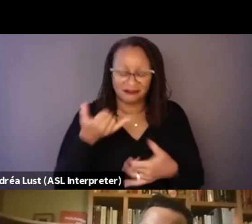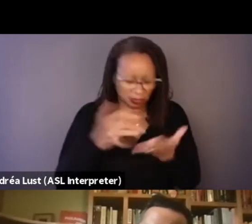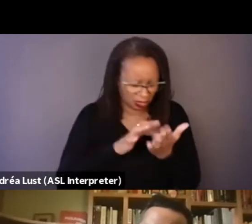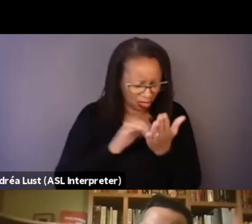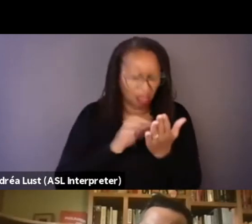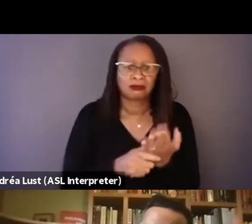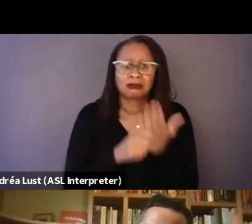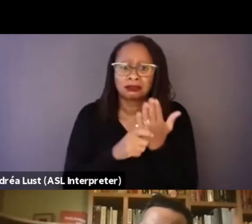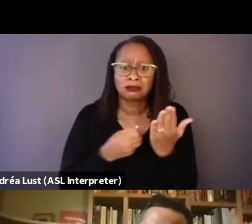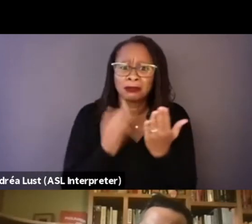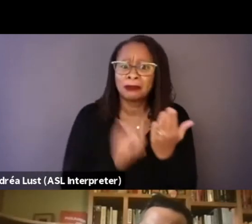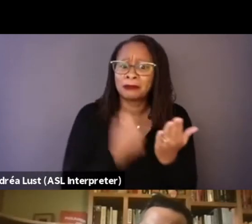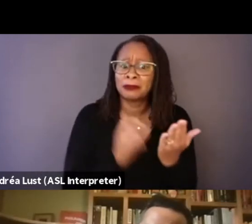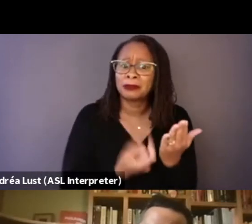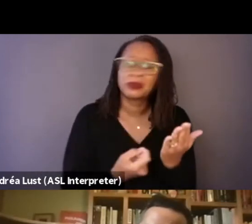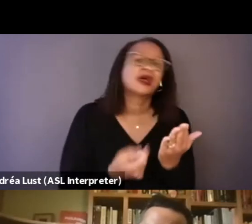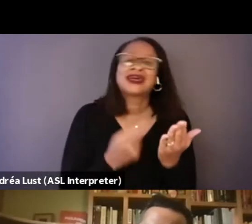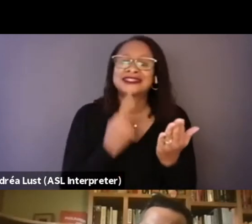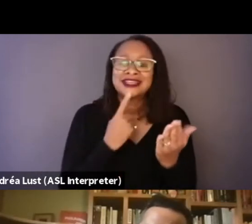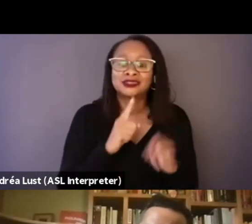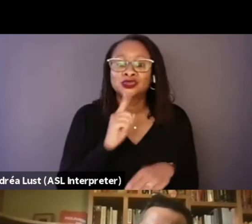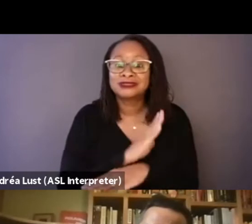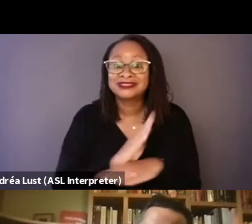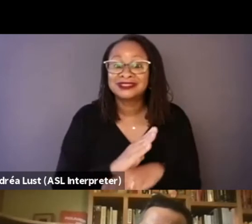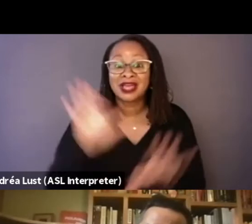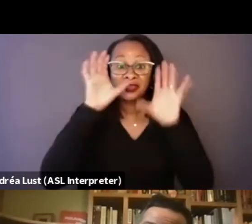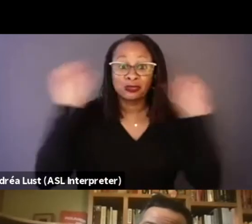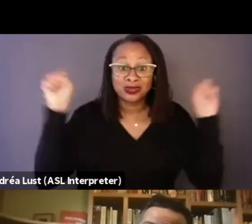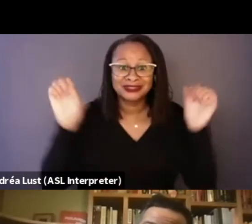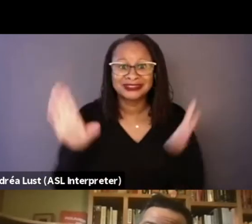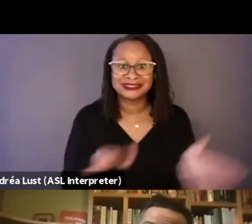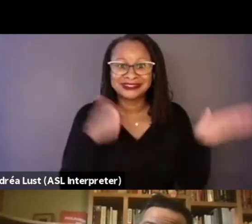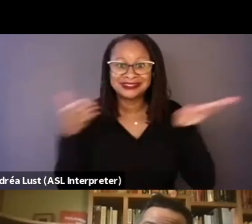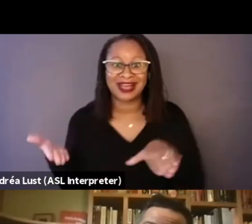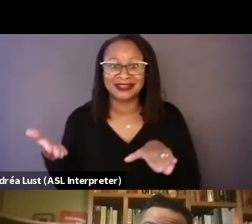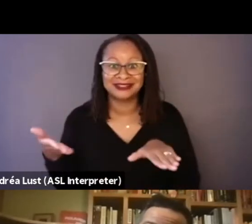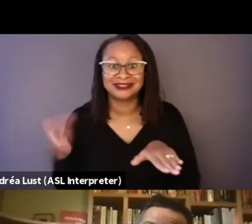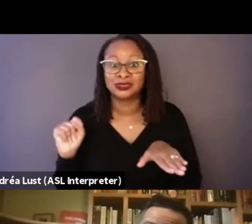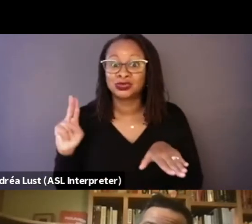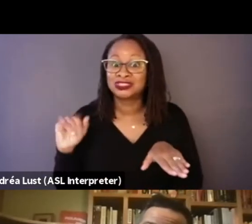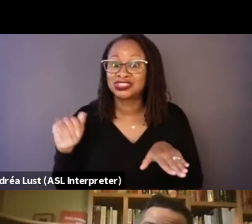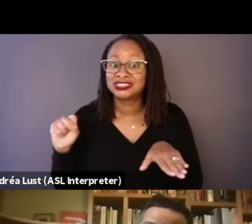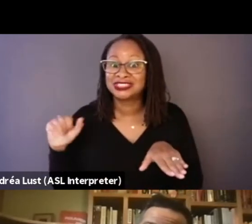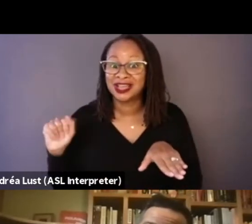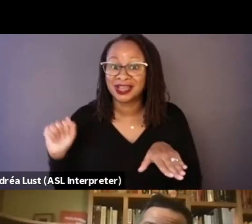and it was saying that that the actual President died, and so they had to do the elections